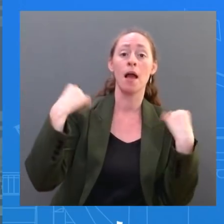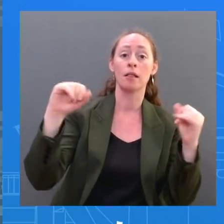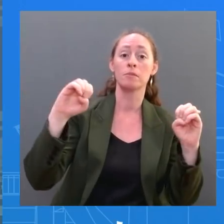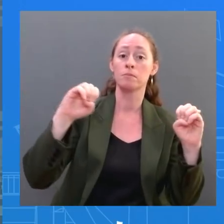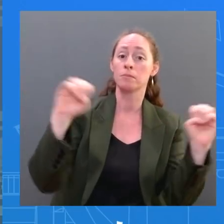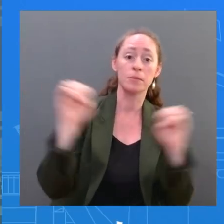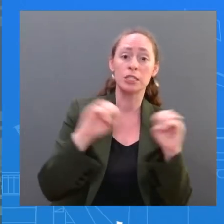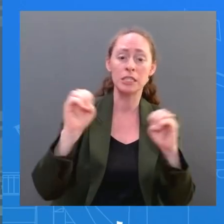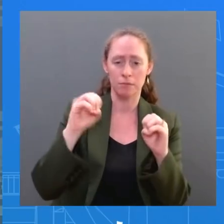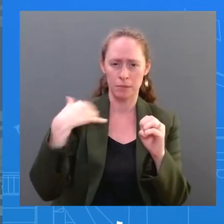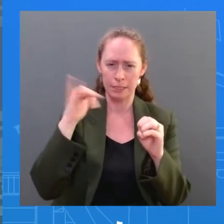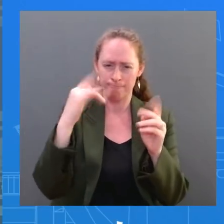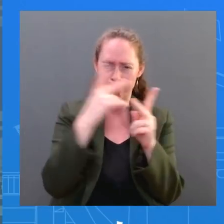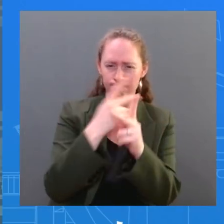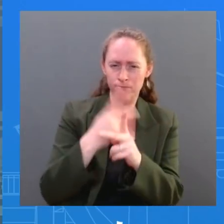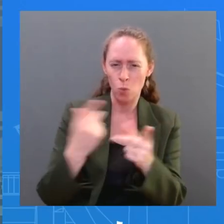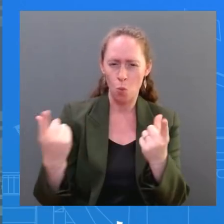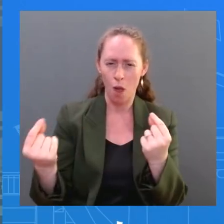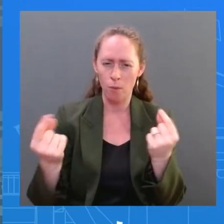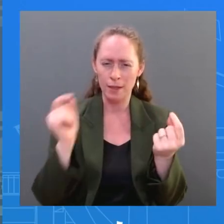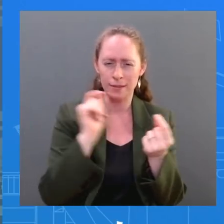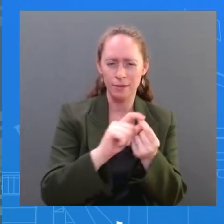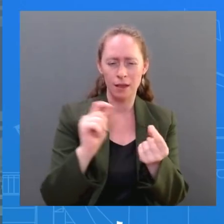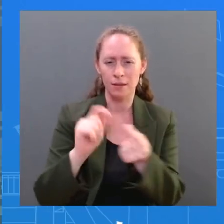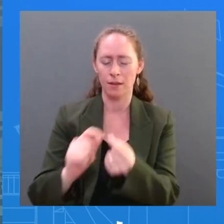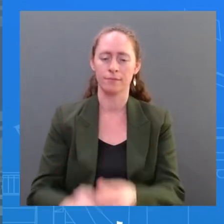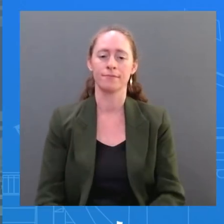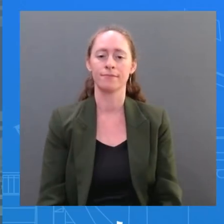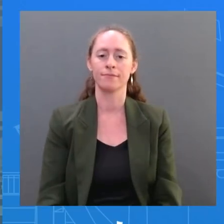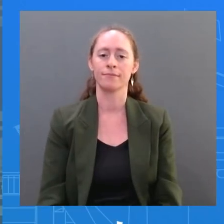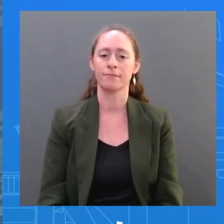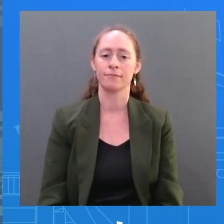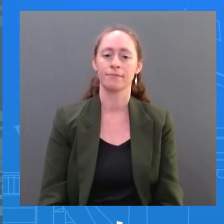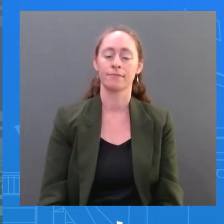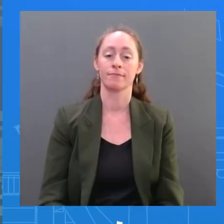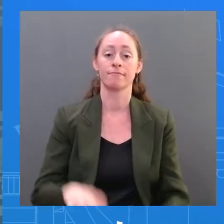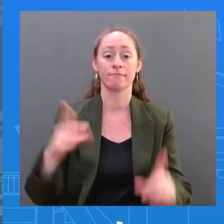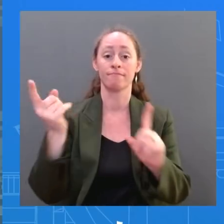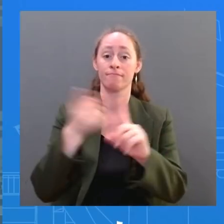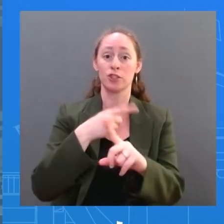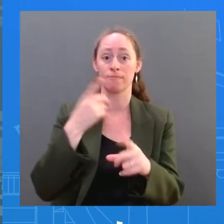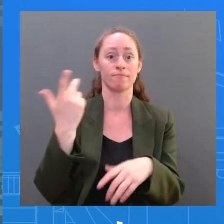It's what's in the public health emergency fund, and there's very little money -- tens of thousands of dollars in it.